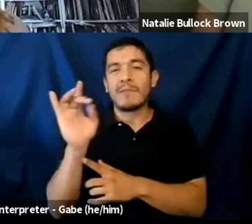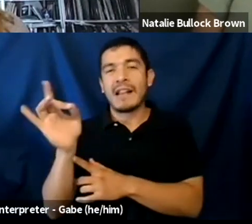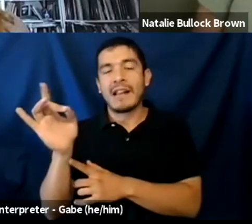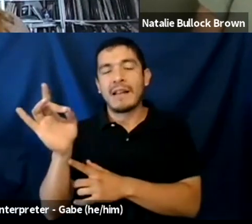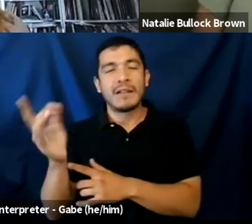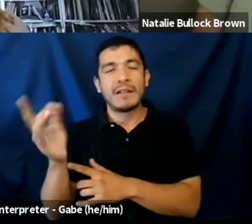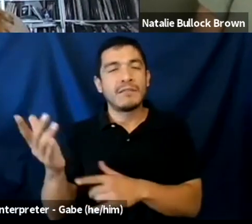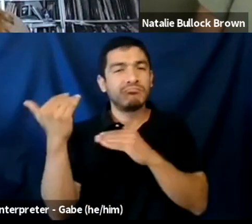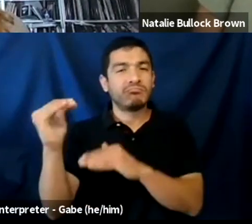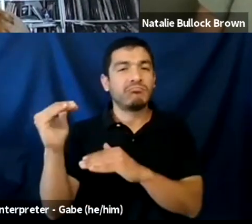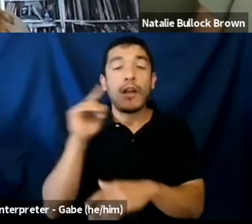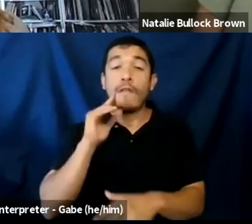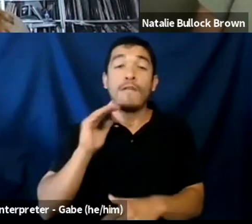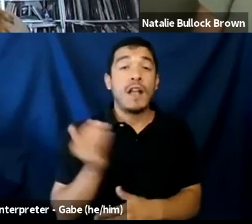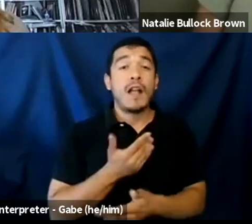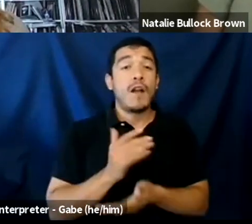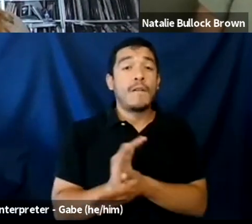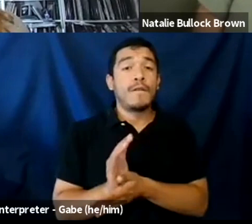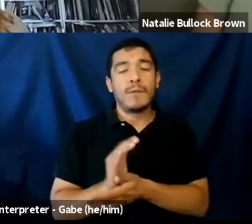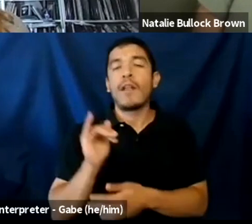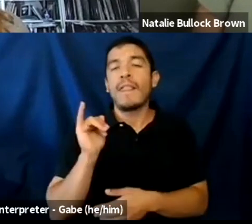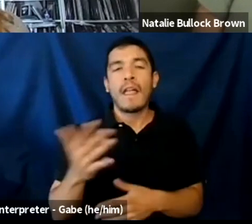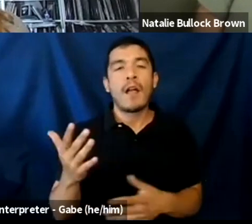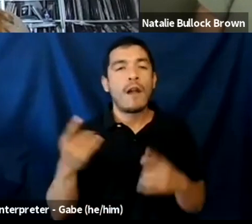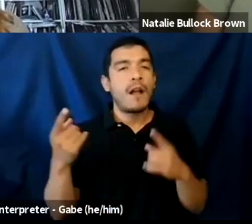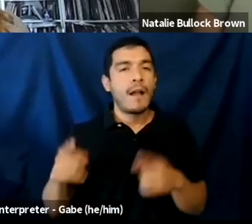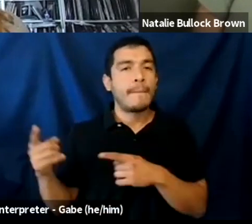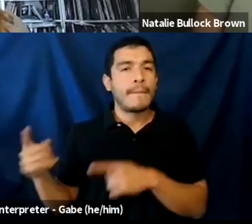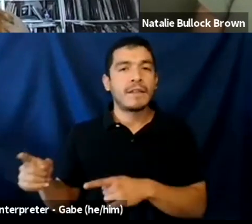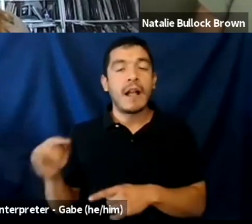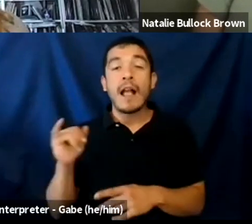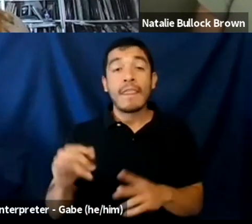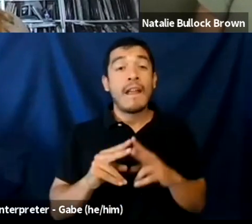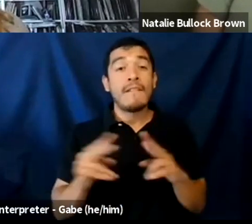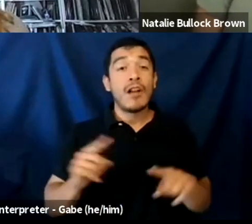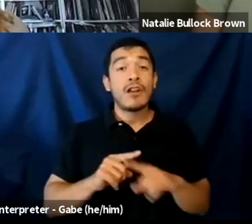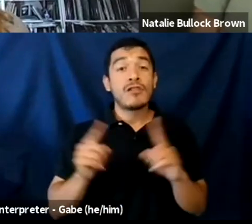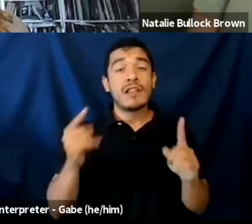For our films, that's what ends up happening. Now, this is very different if you're doing a verite film